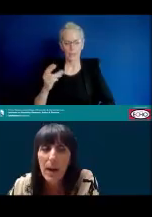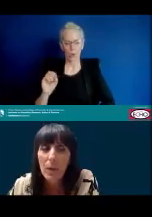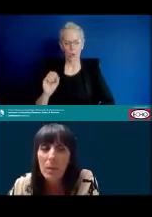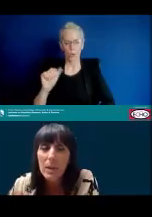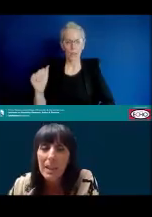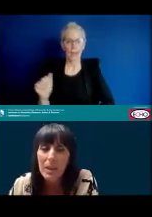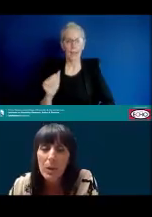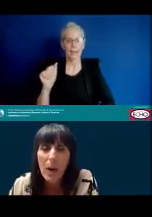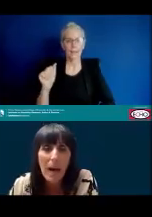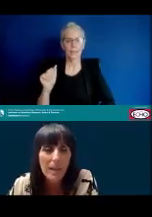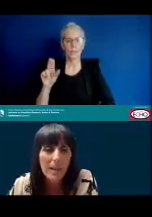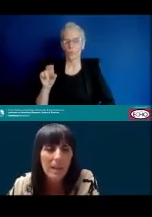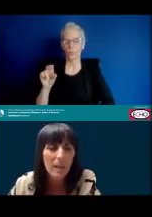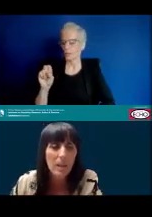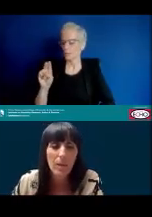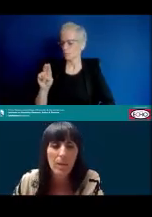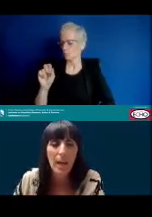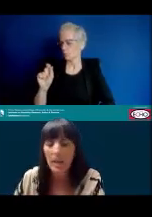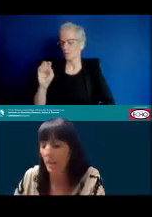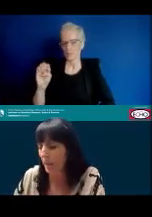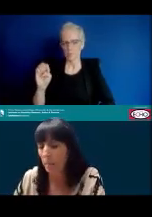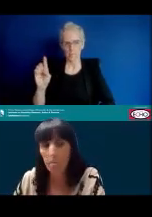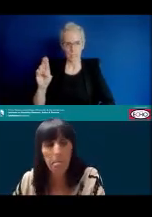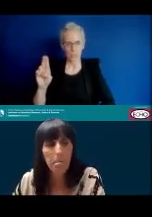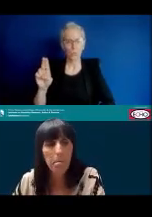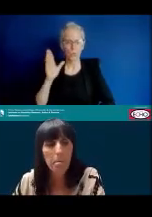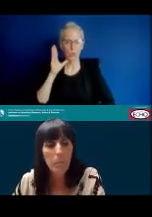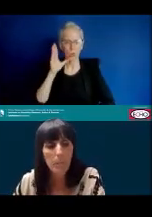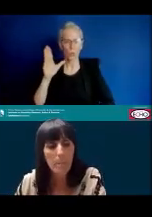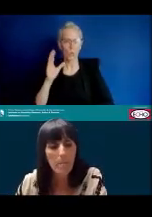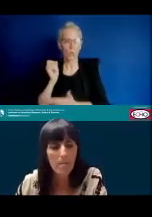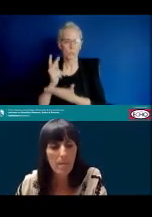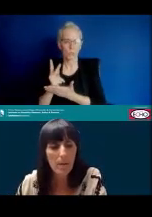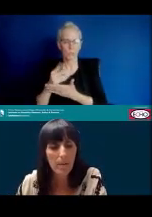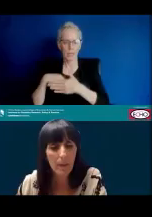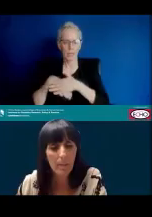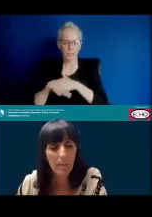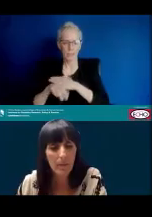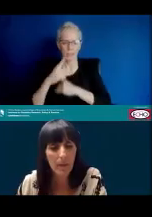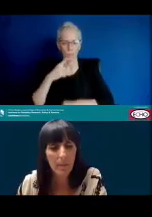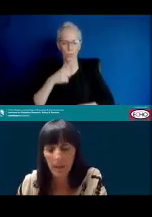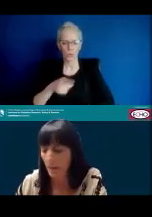and we will get you access to that. Oh, I moved something, and